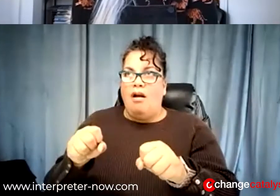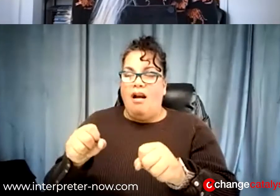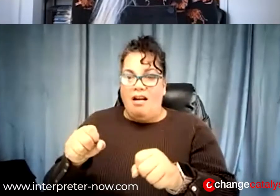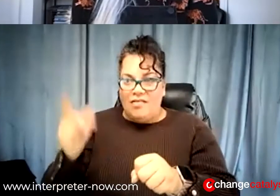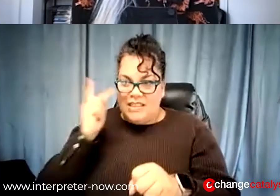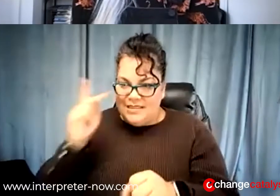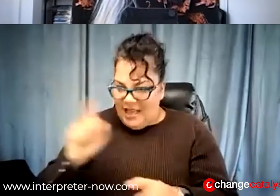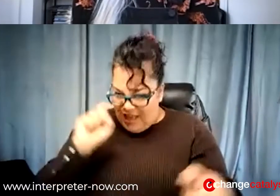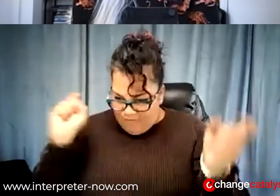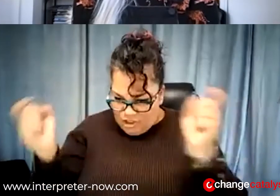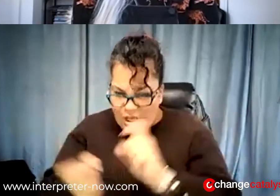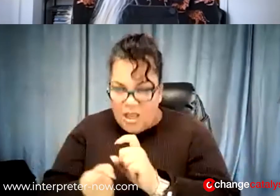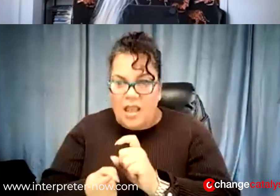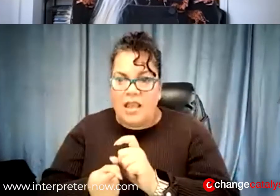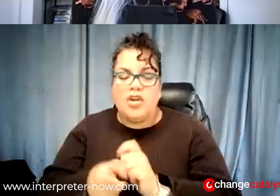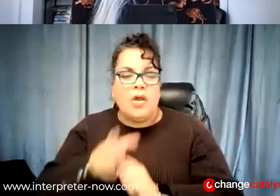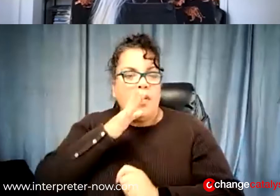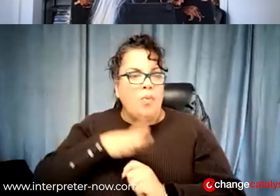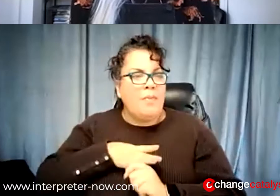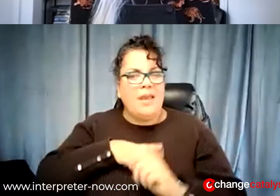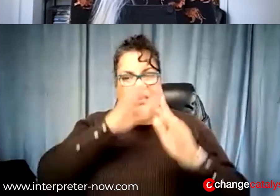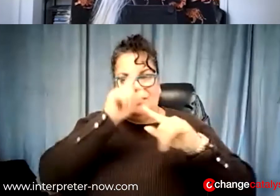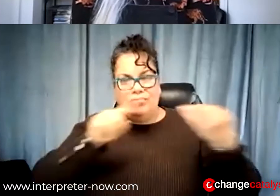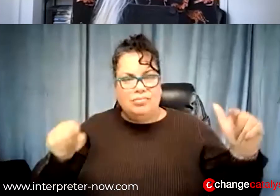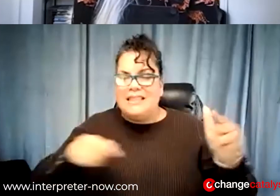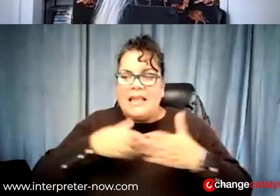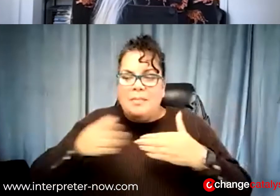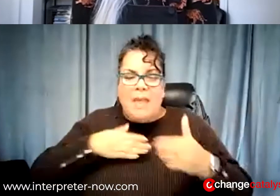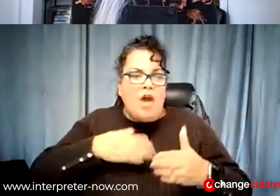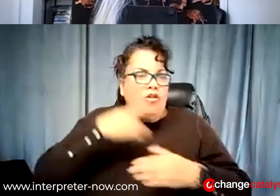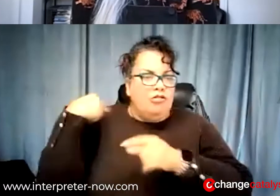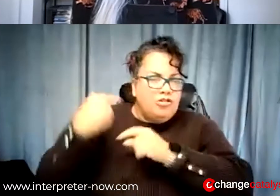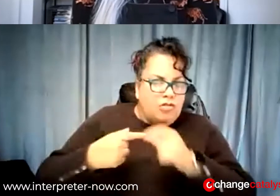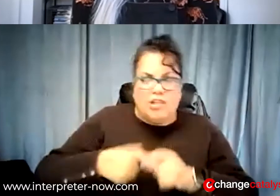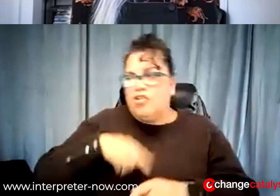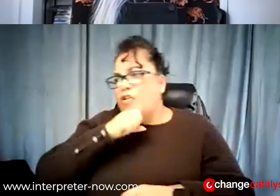women everywhere regardless of industry, geography, generation, life stage.